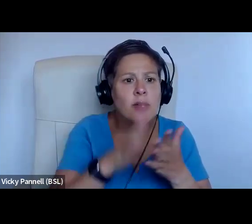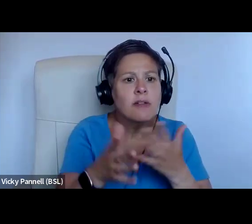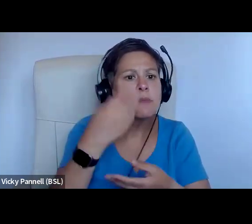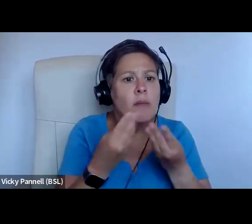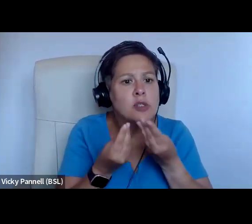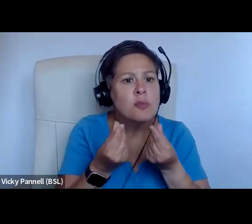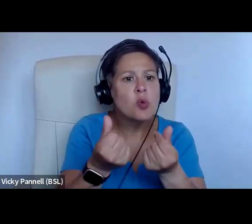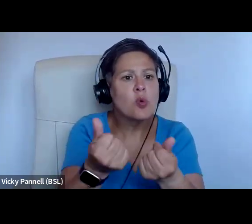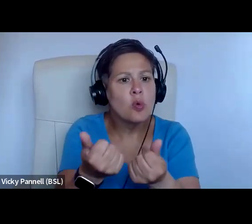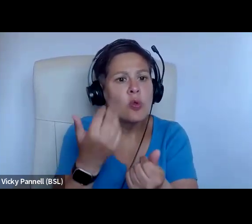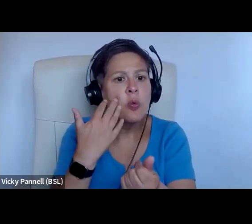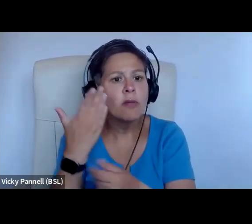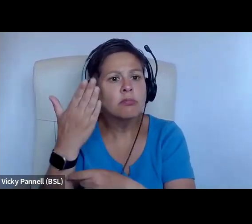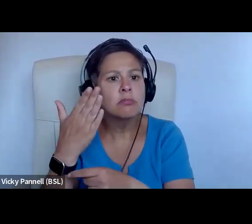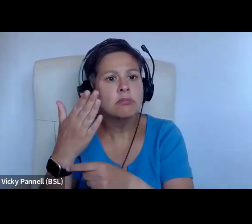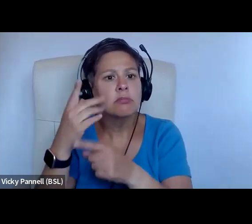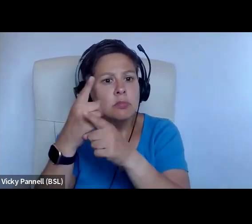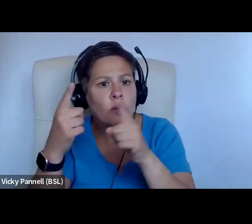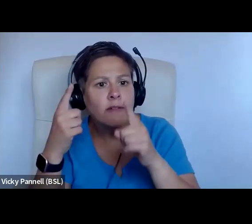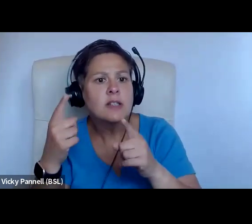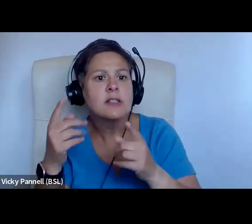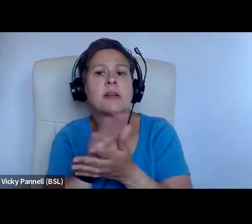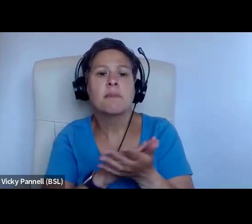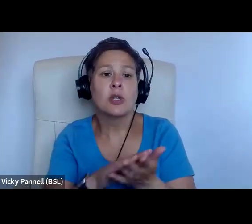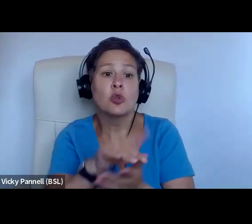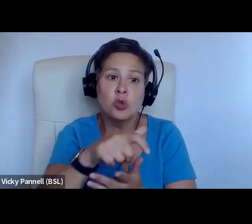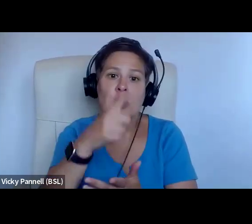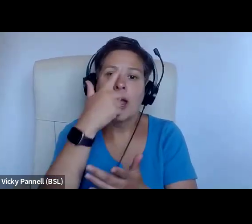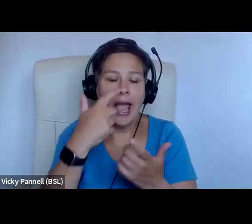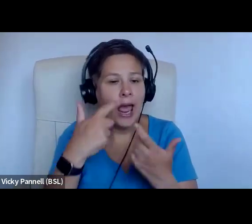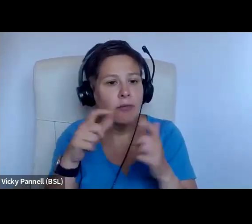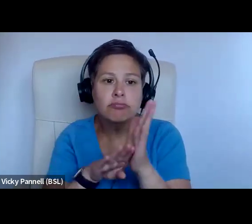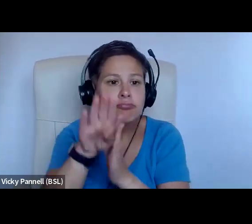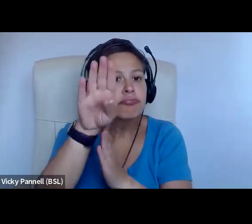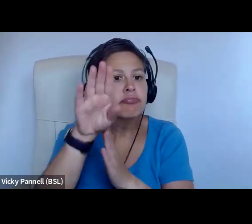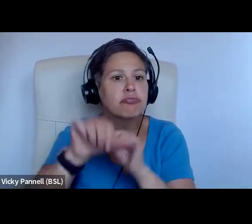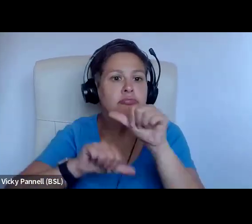involvement in the design process at my university is definitely a missed opportunity